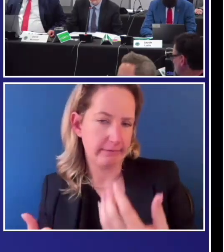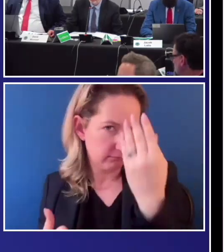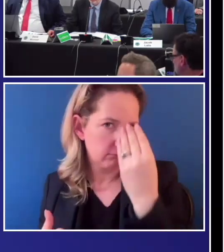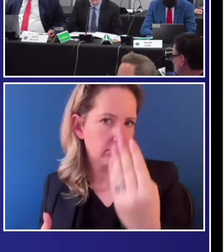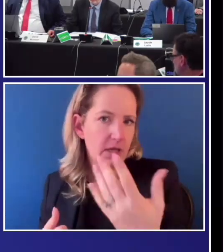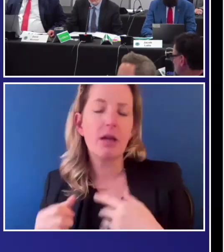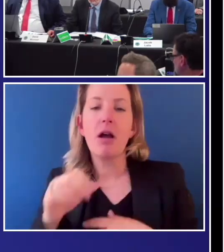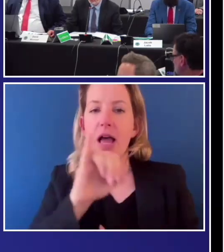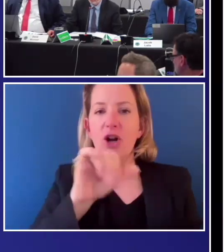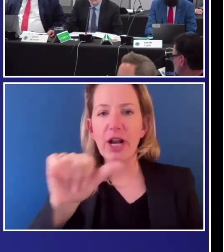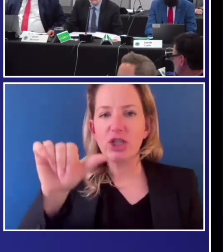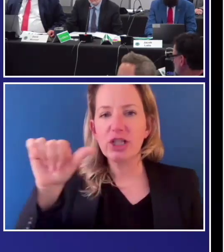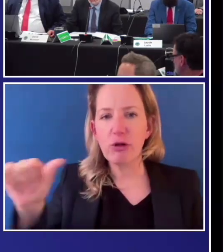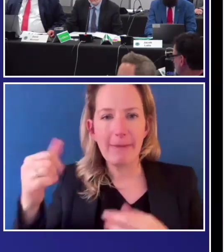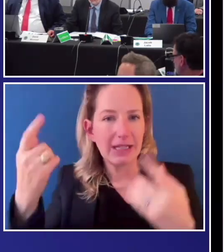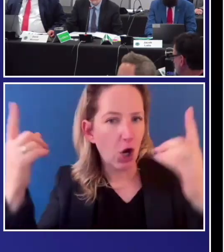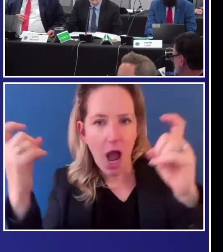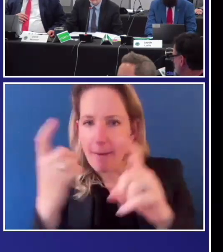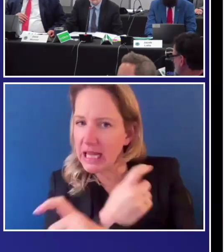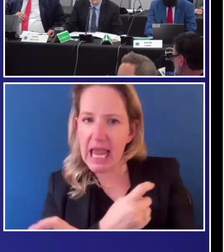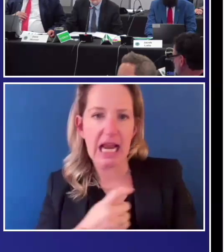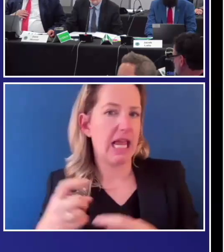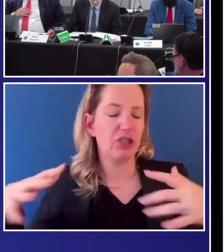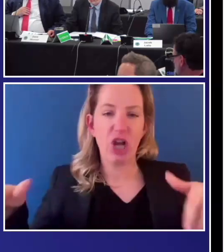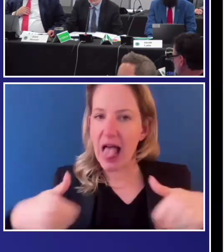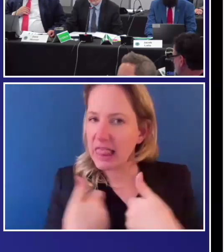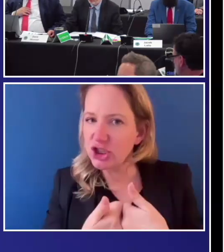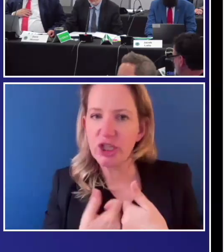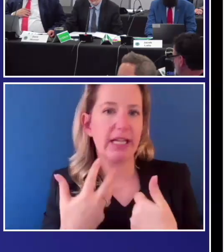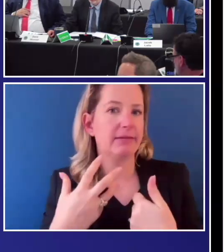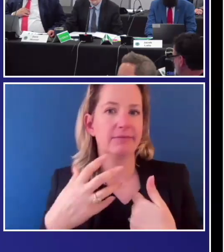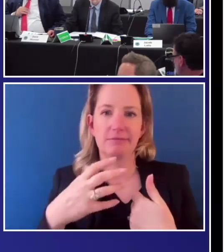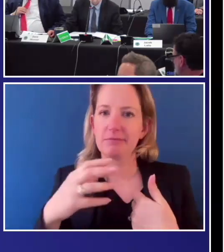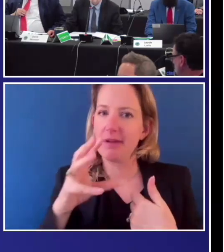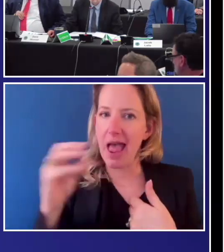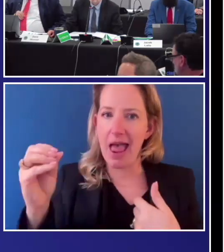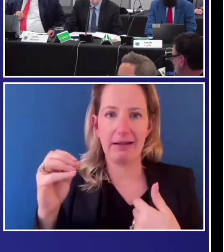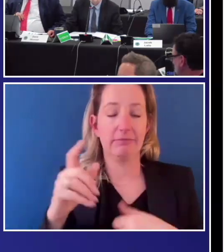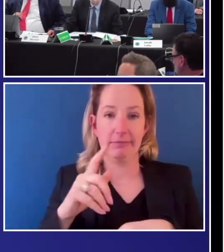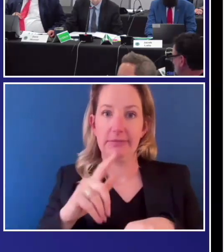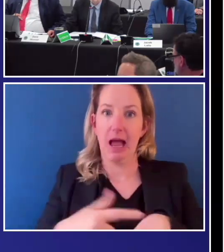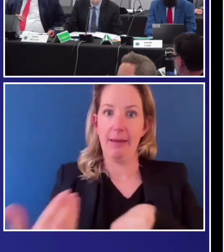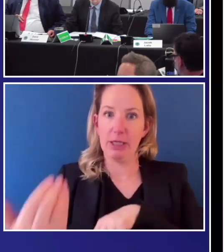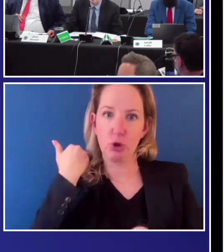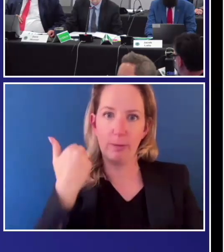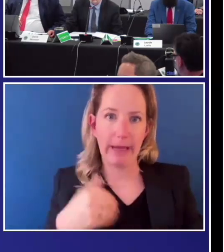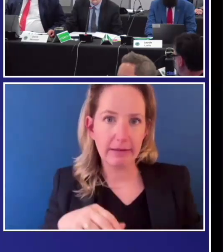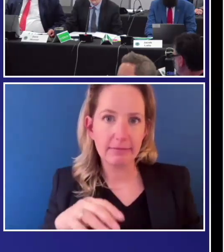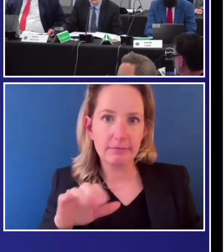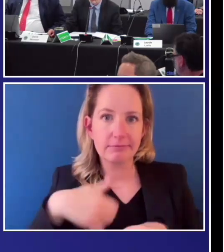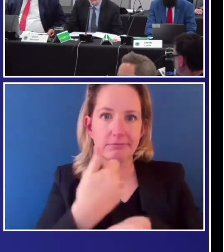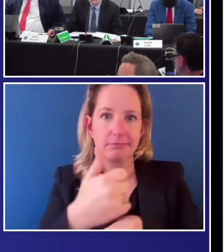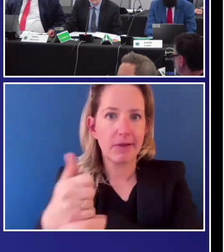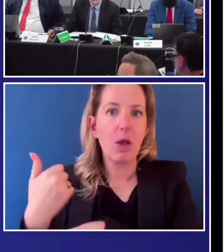agreements are complicated, challenging, and time-consuming. And usually we will work with one agency